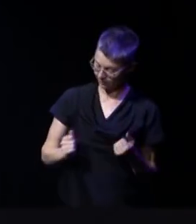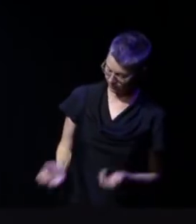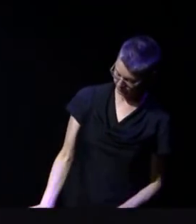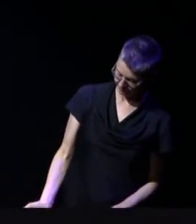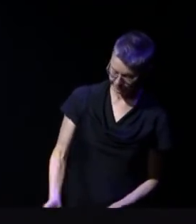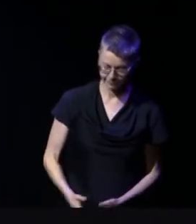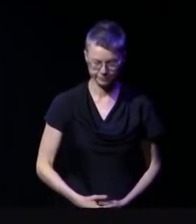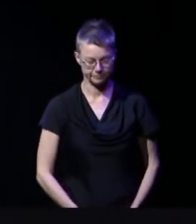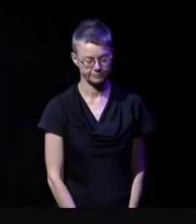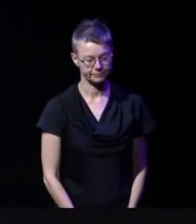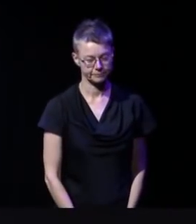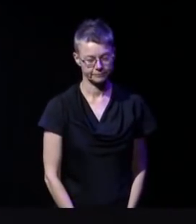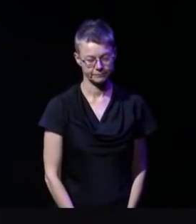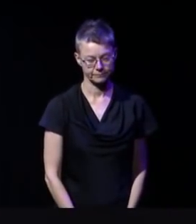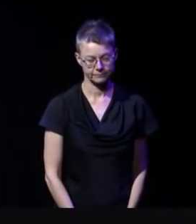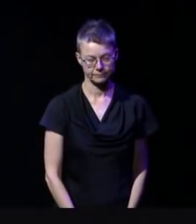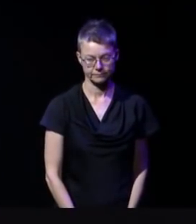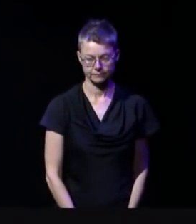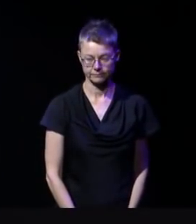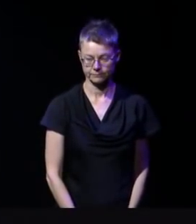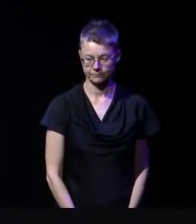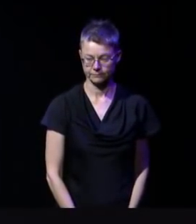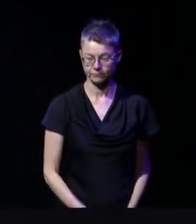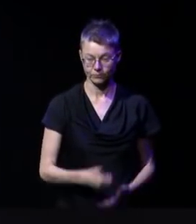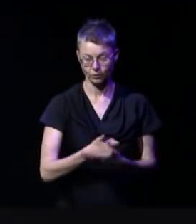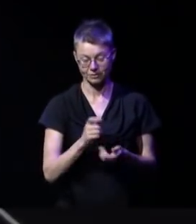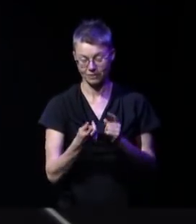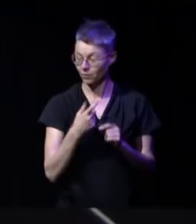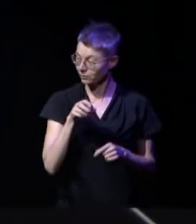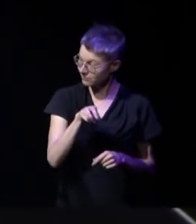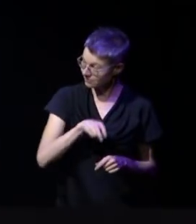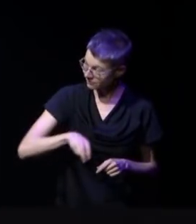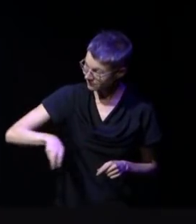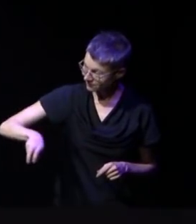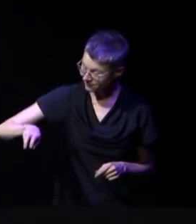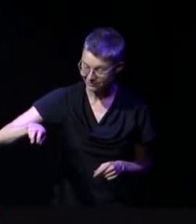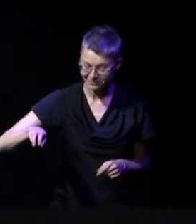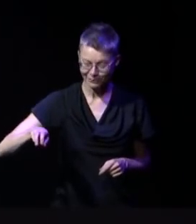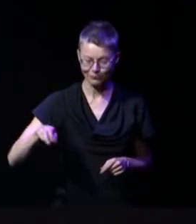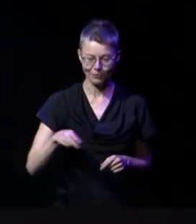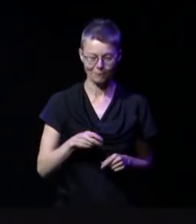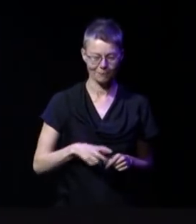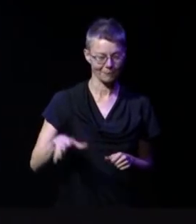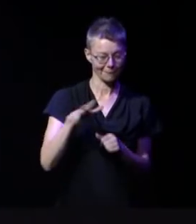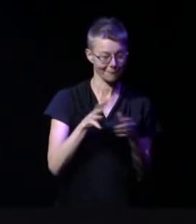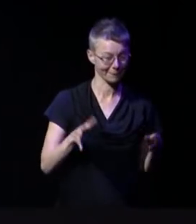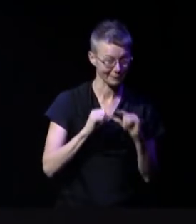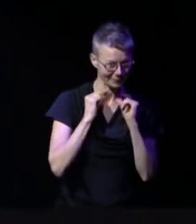Now, I would ordinarily or sometimes step from behind the patriarchal pulpit to kind of make that even more real.